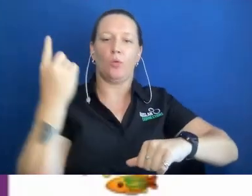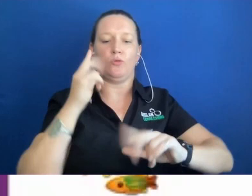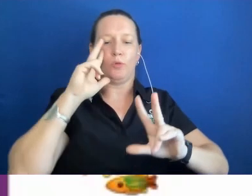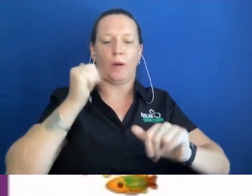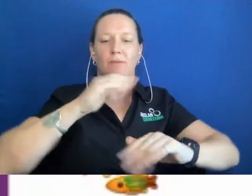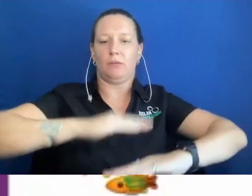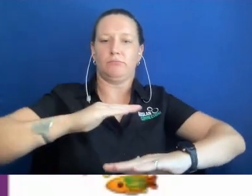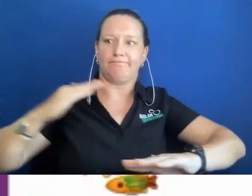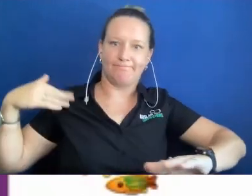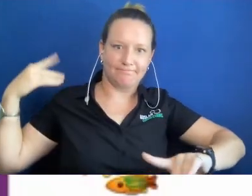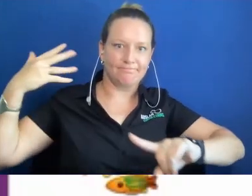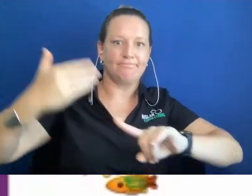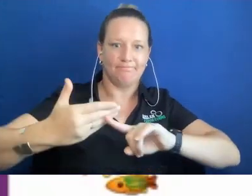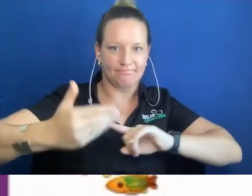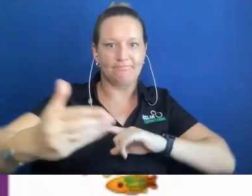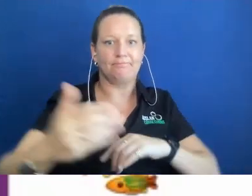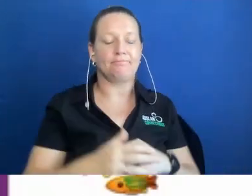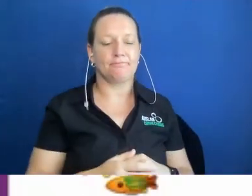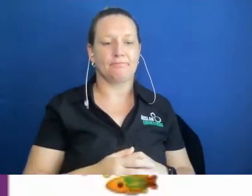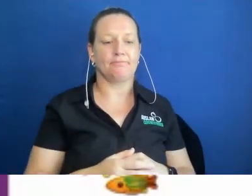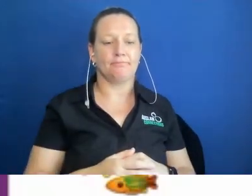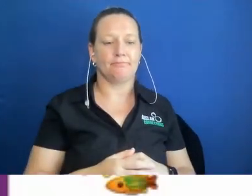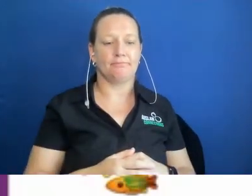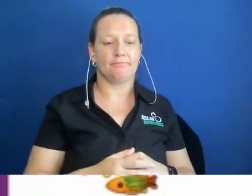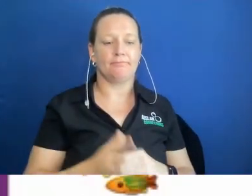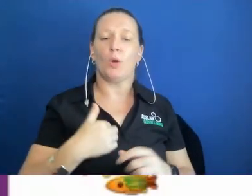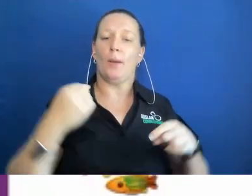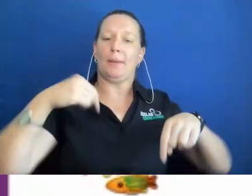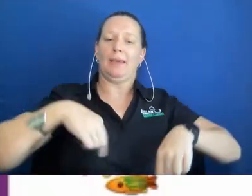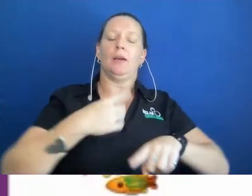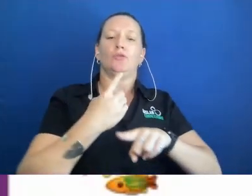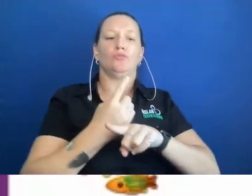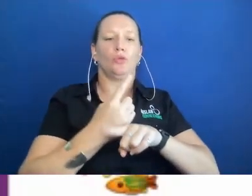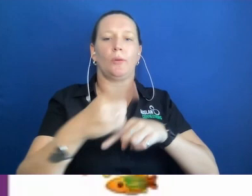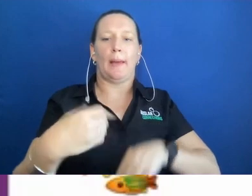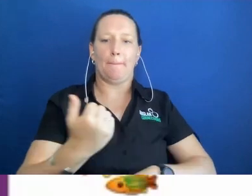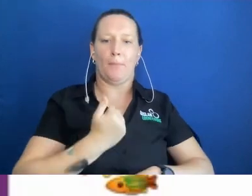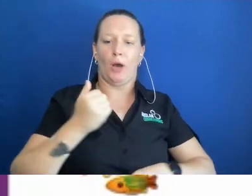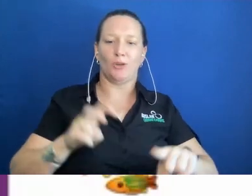So I'm just here to talk about the journey we've had with Cater. I don't have any slides or photos